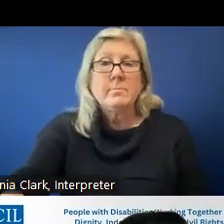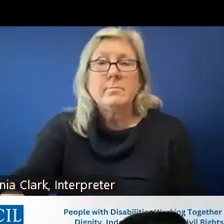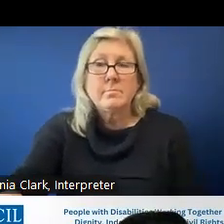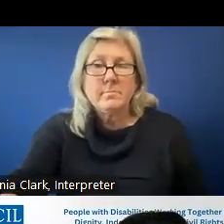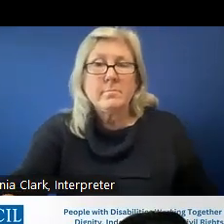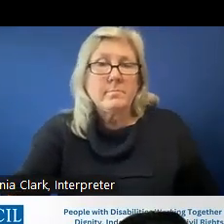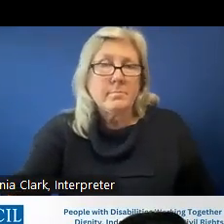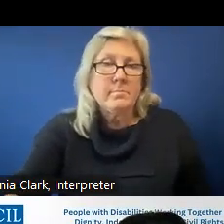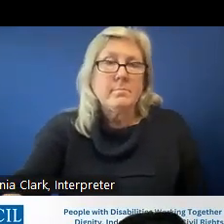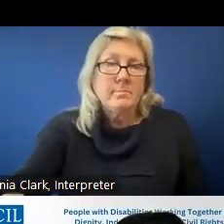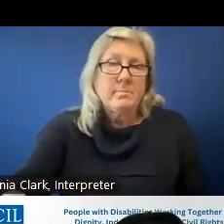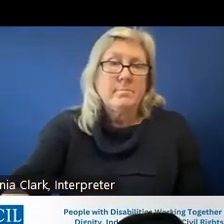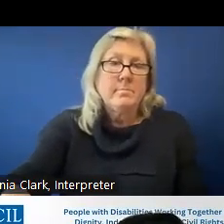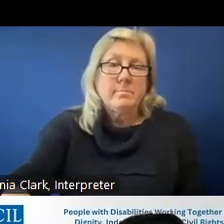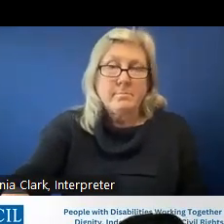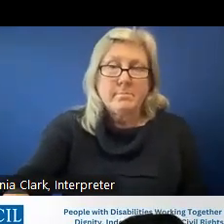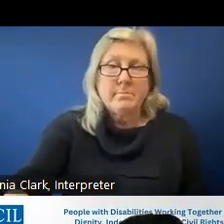Interpreters are all set. >> Go ahead.